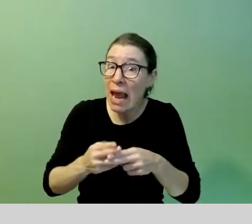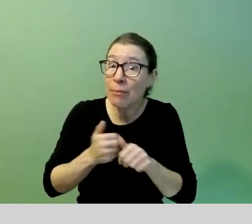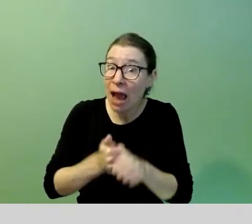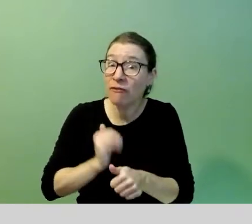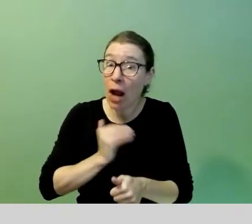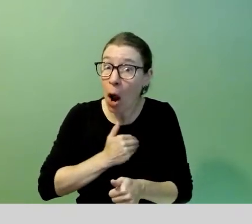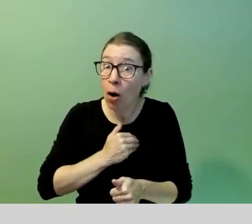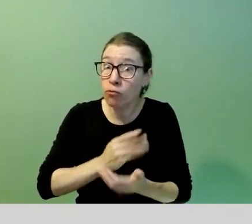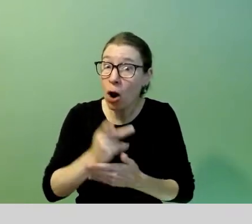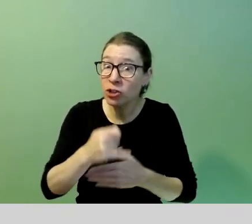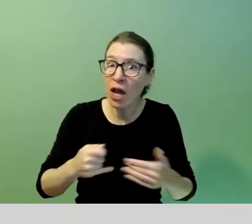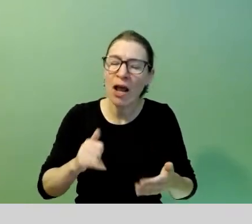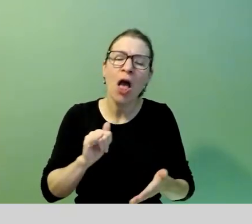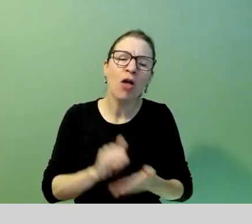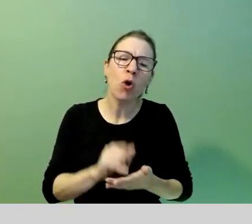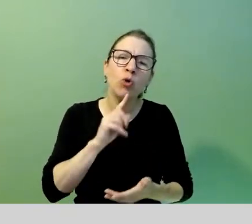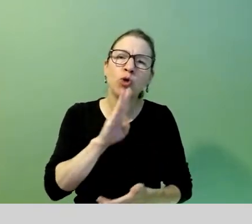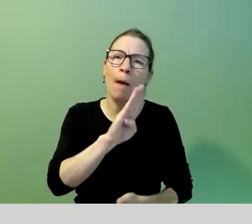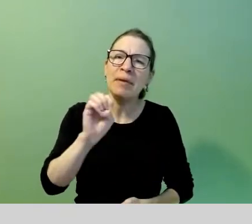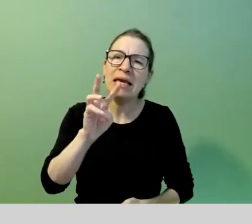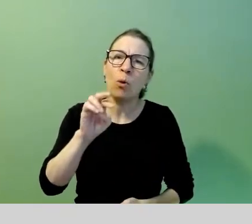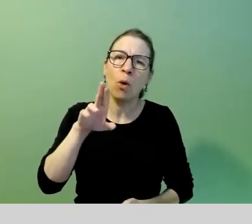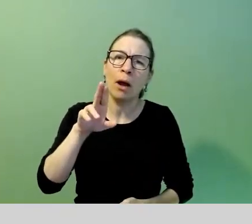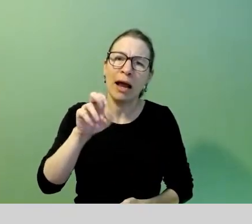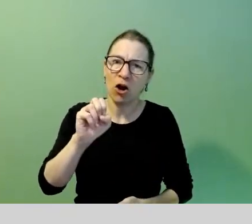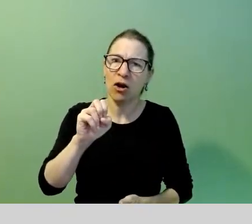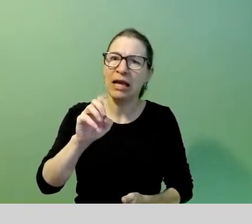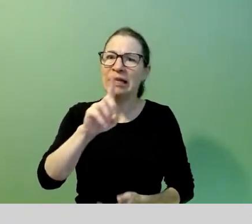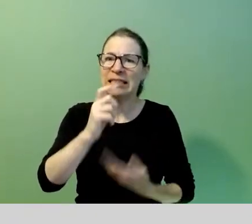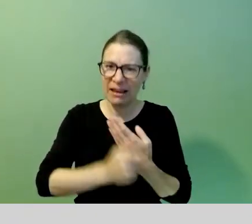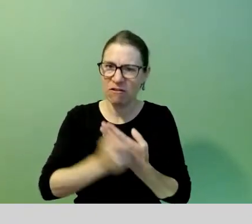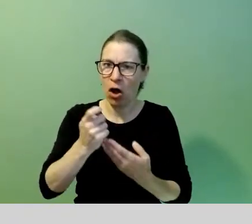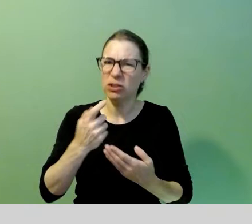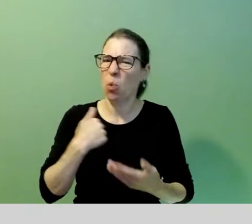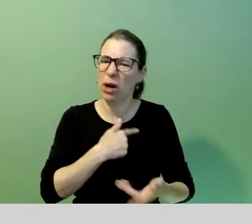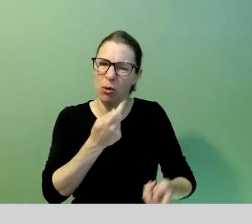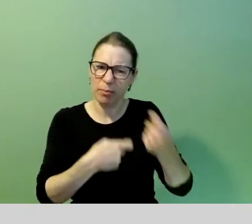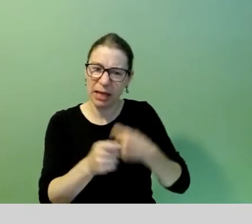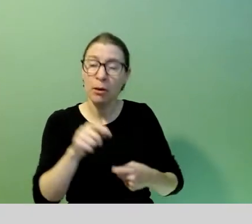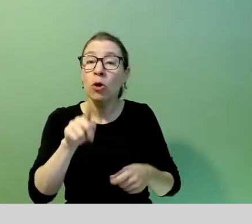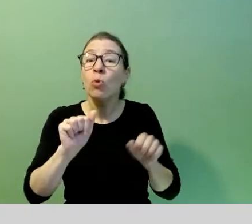So we're going to replace them. You can actually make PNGs with your favorite art programs, or the other two.